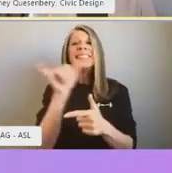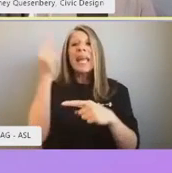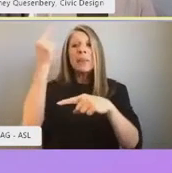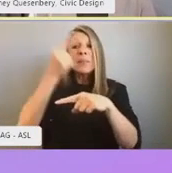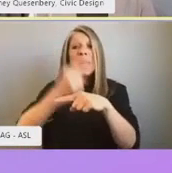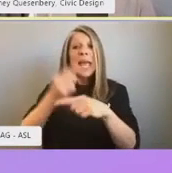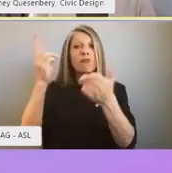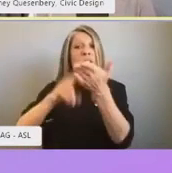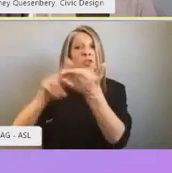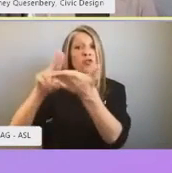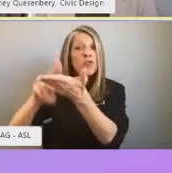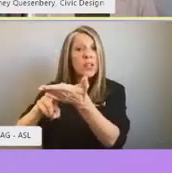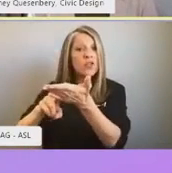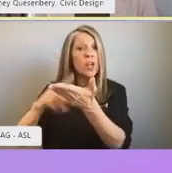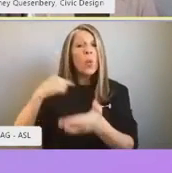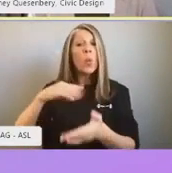if you have been arrested and